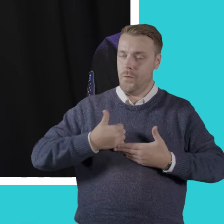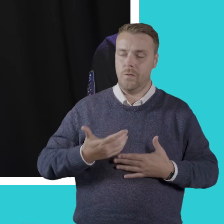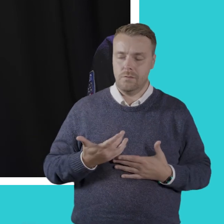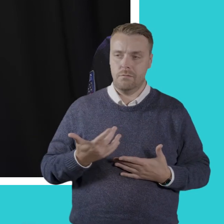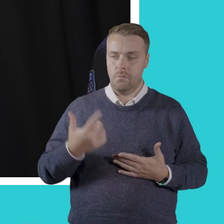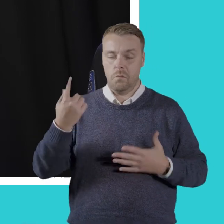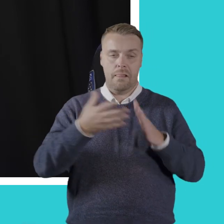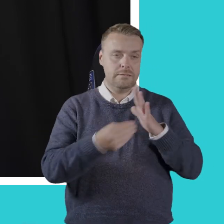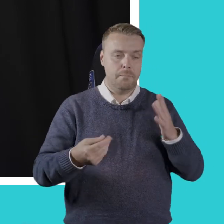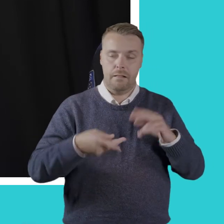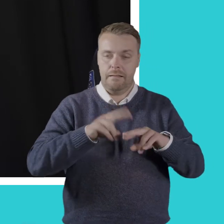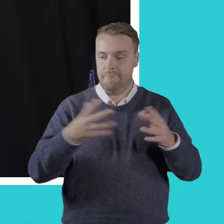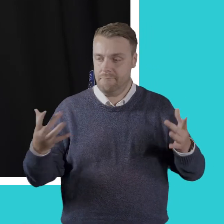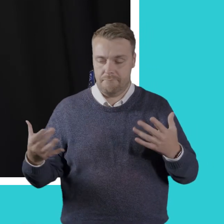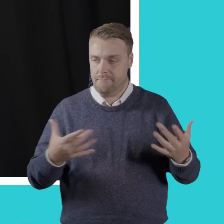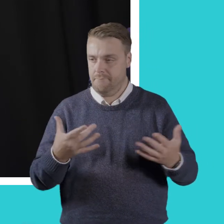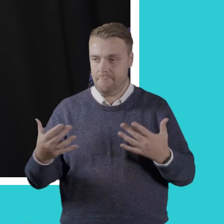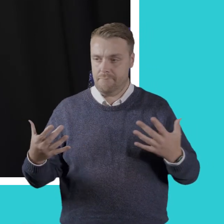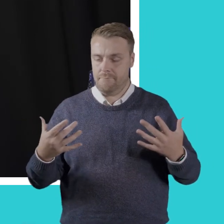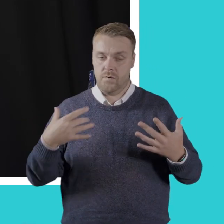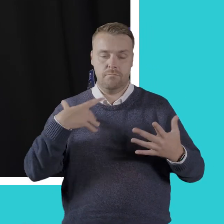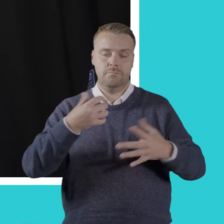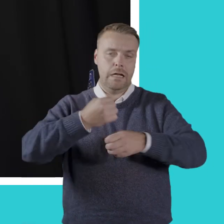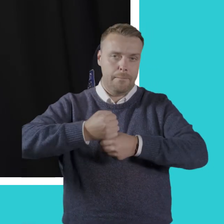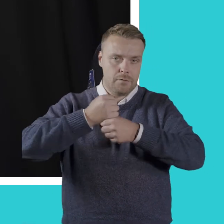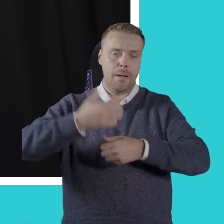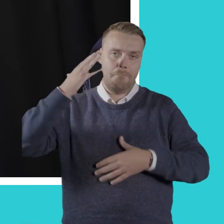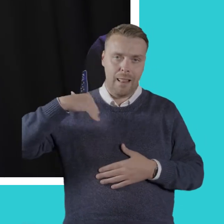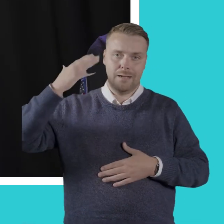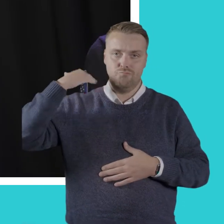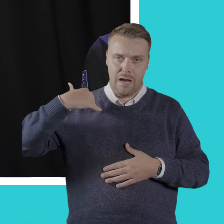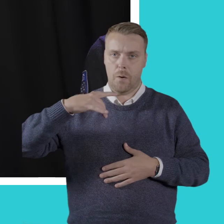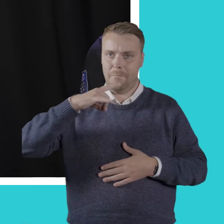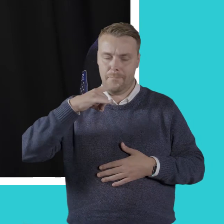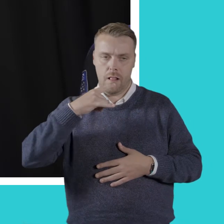we did some well I ran a campaign around black and brown people and the disproportionality of Covid.